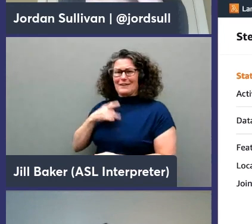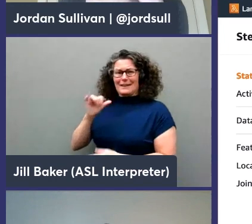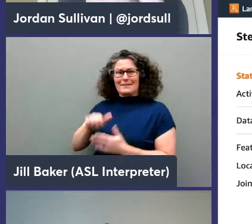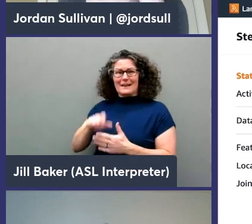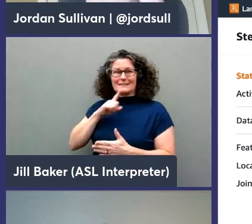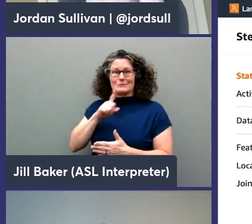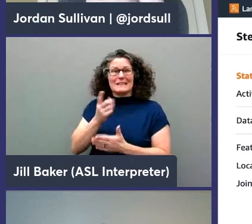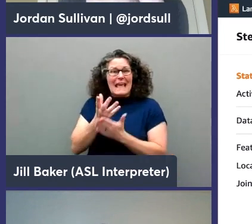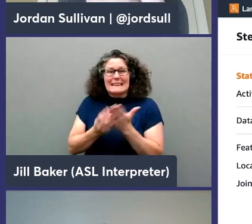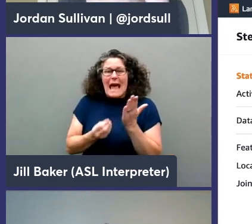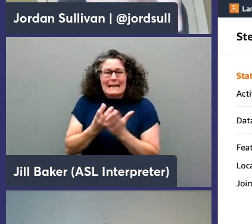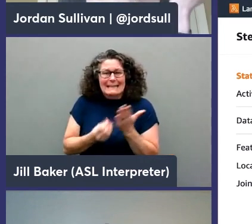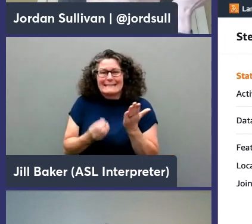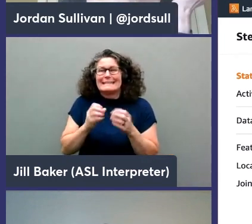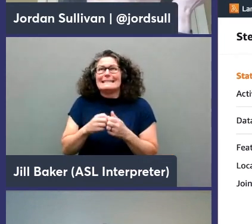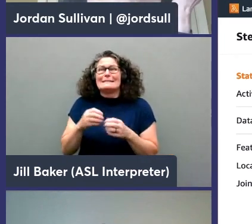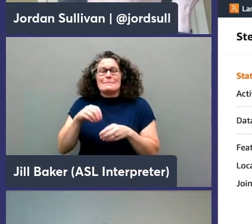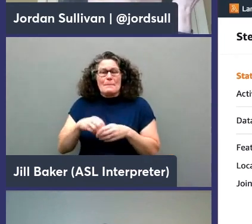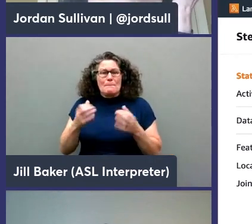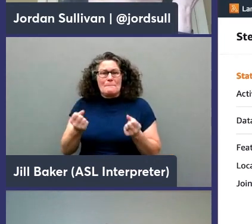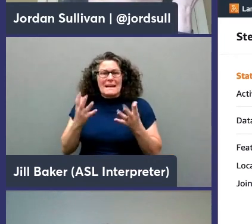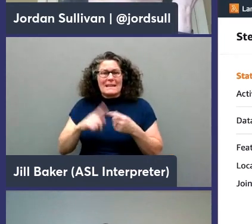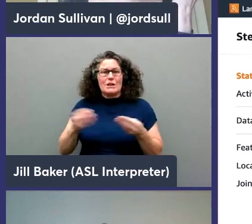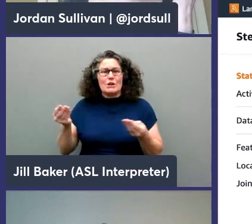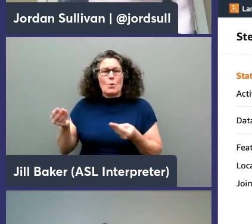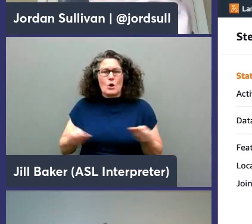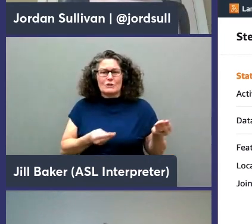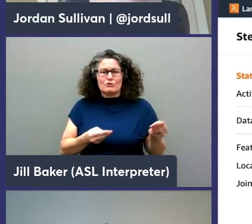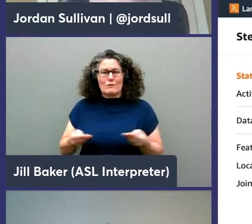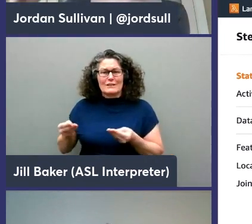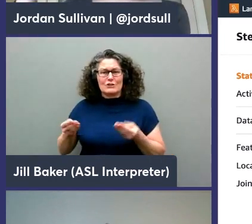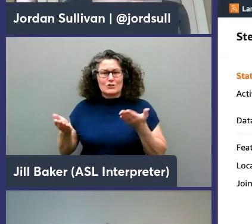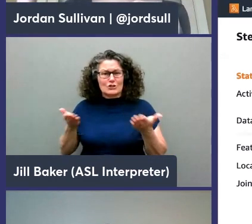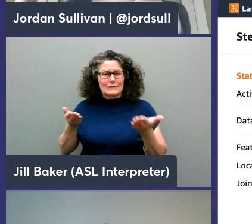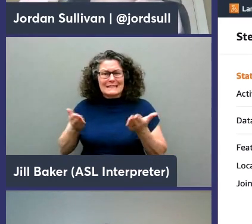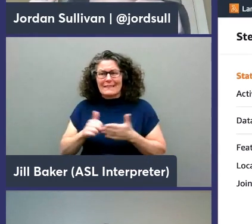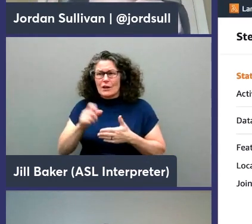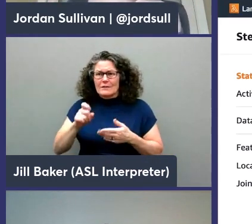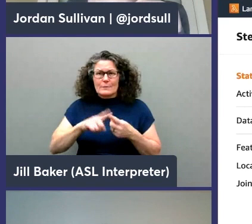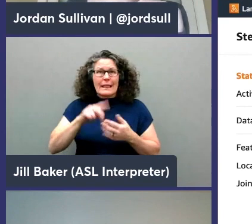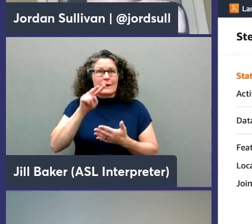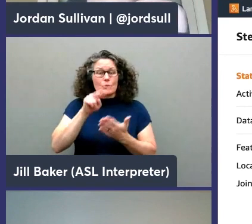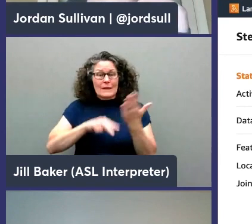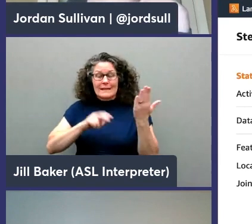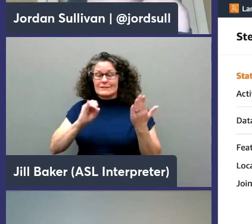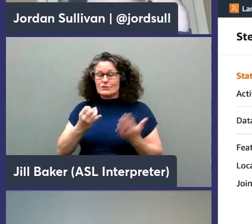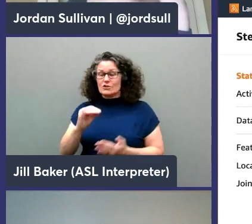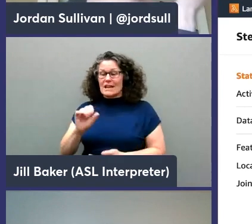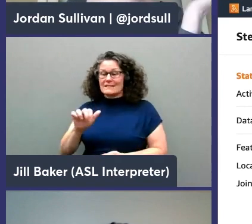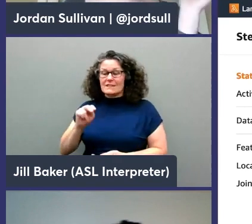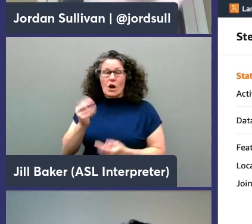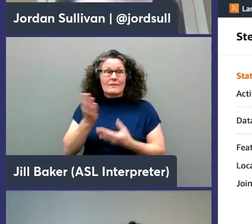in so many orchestration services where, you know, you just have to be reading, like, a JSON file or something- Totally. Yeah.